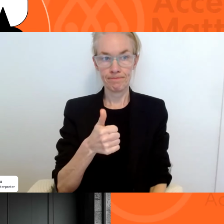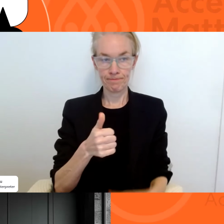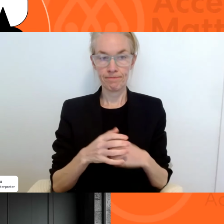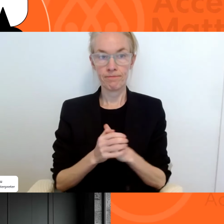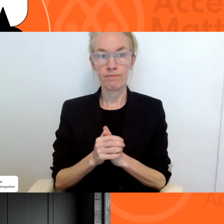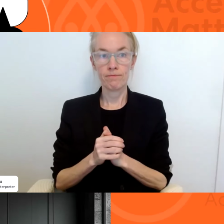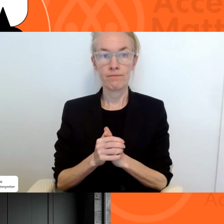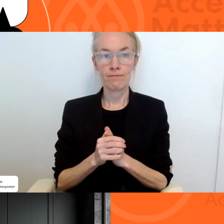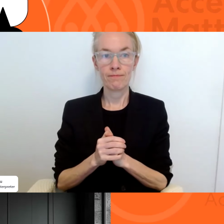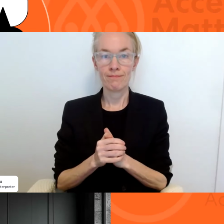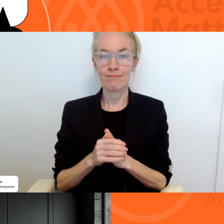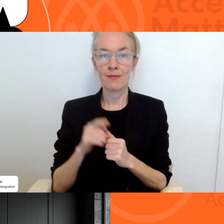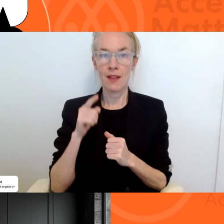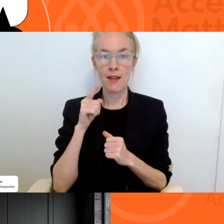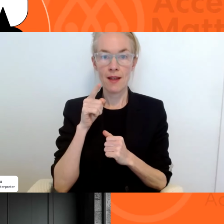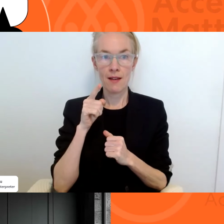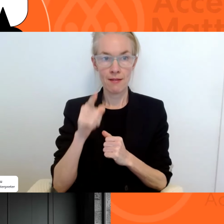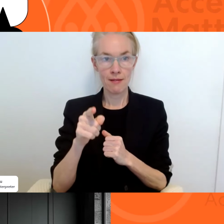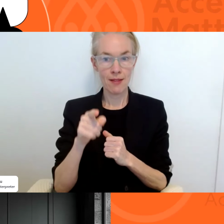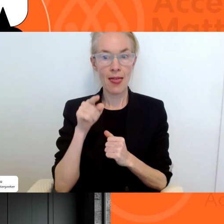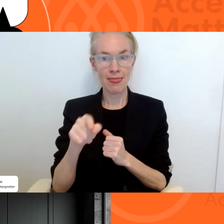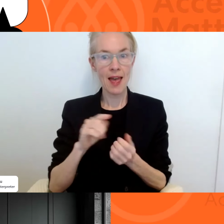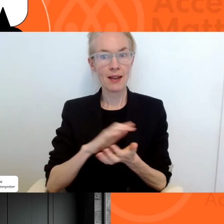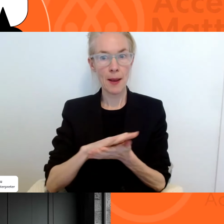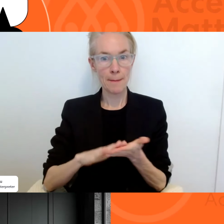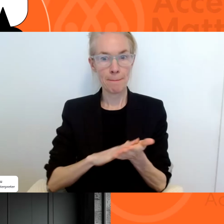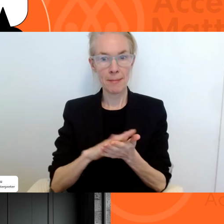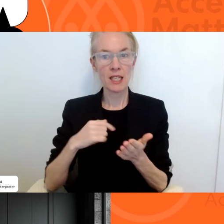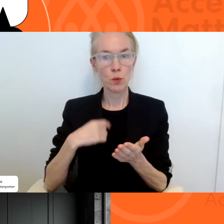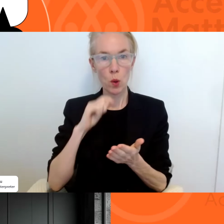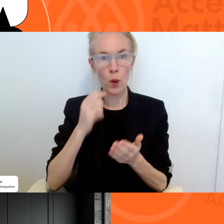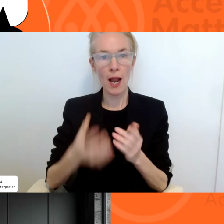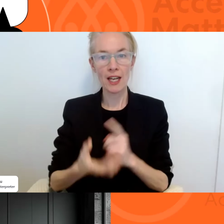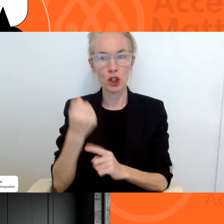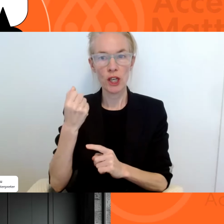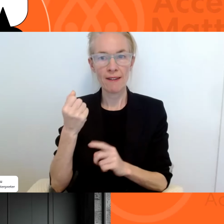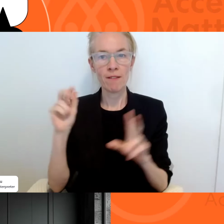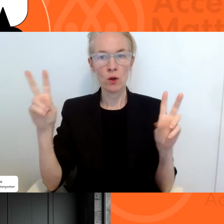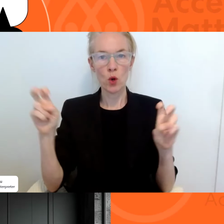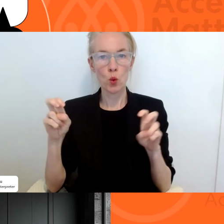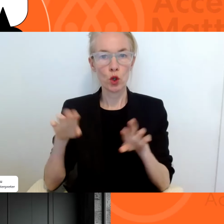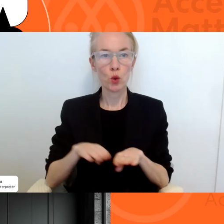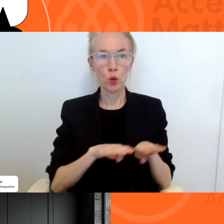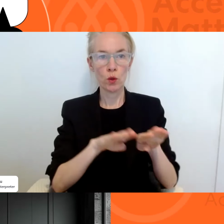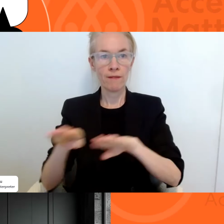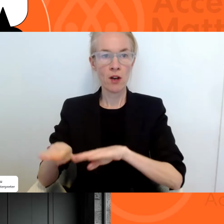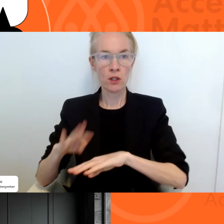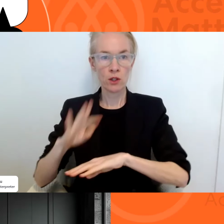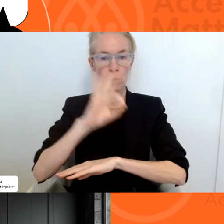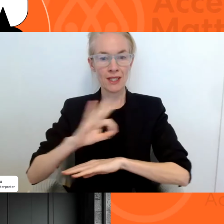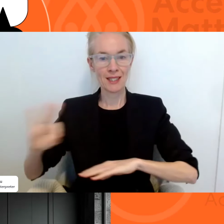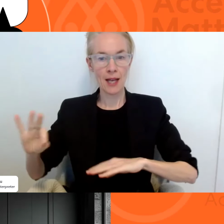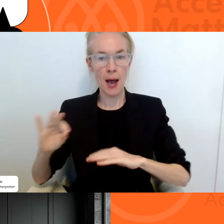of universal design covering everyone. Now I just thought I'd share a